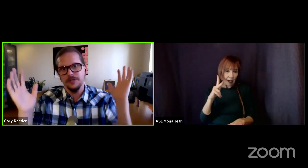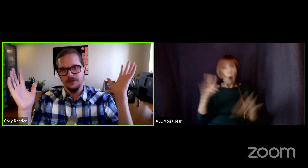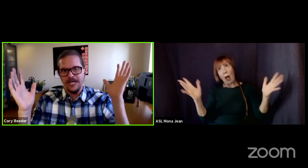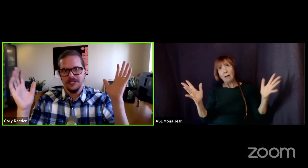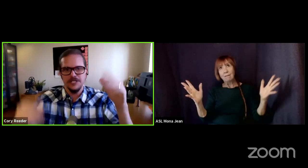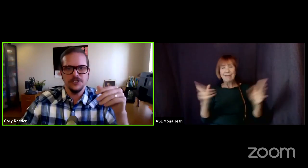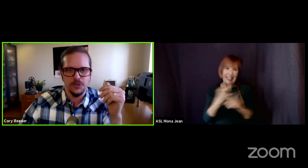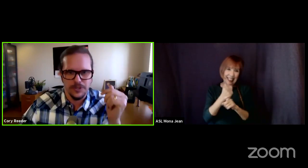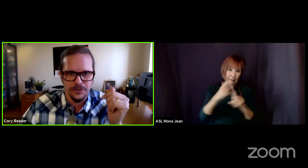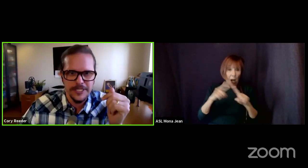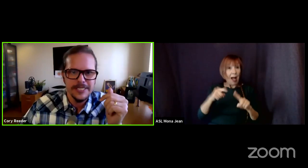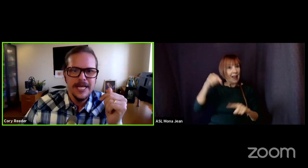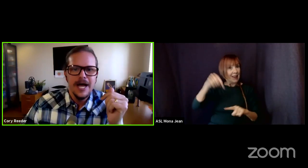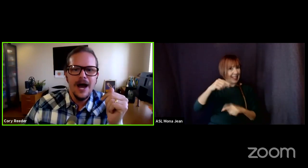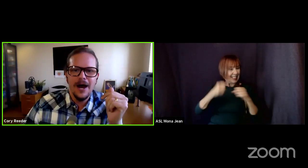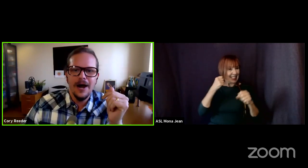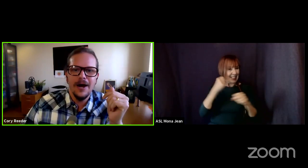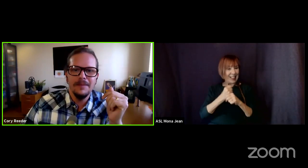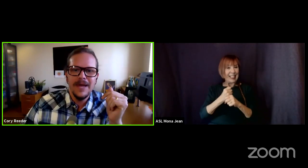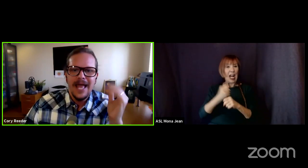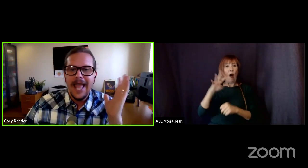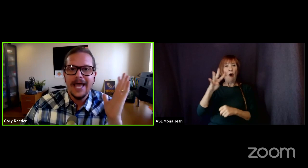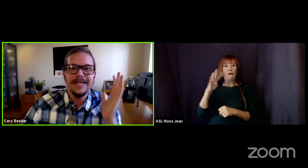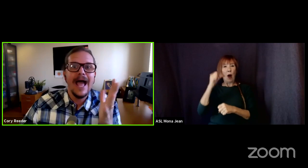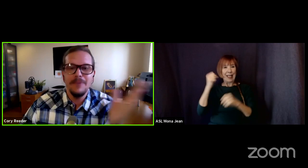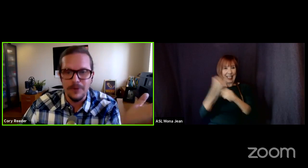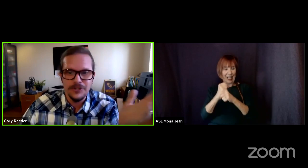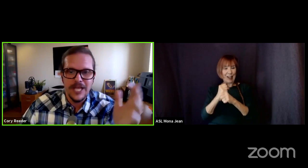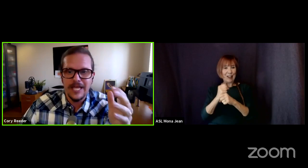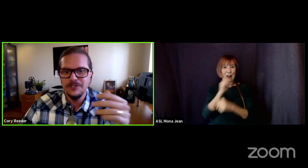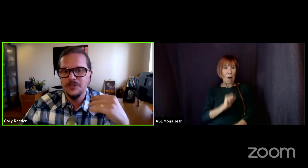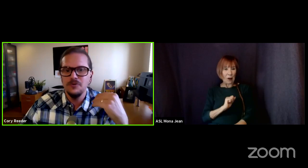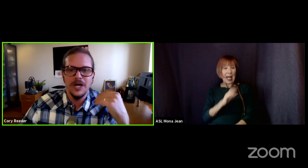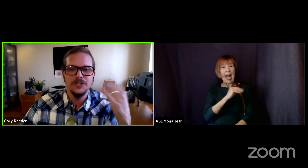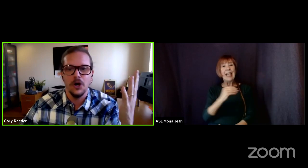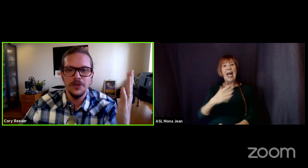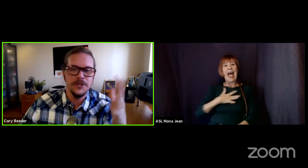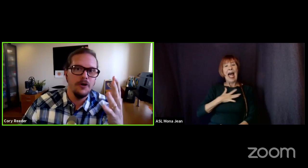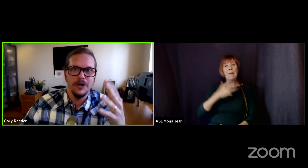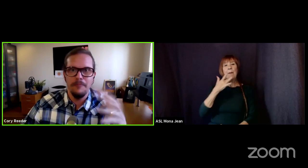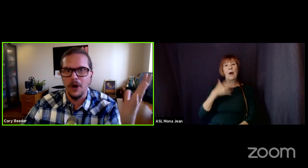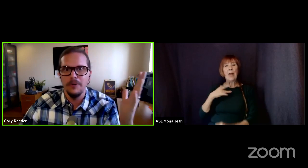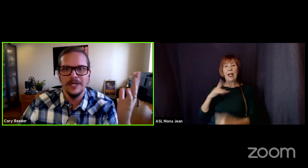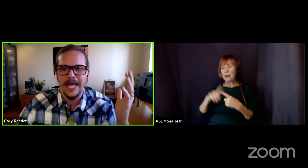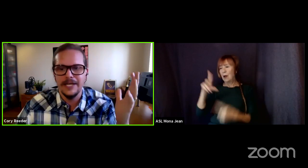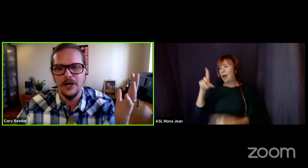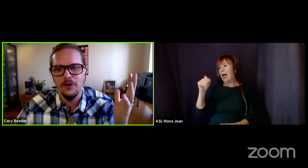so congratulations, George Lucas. And happy birthday to Darth, Yoda, Boba, Lando